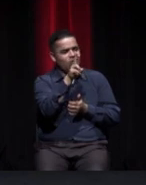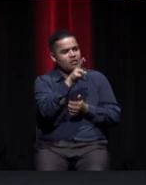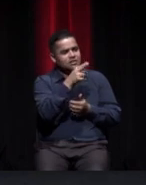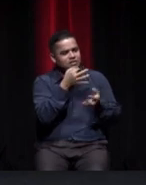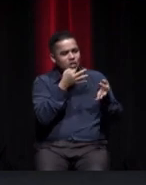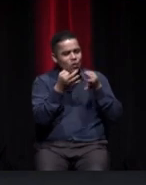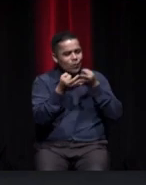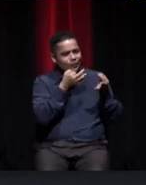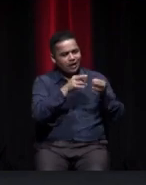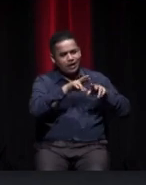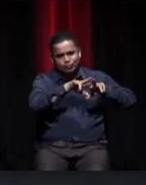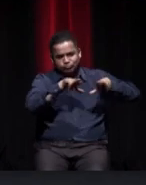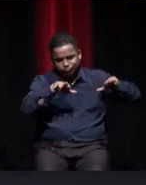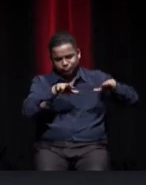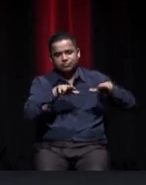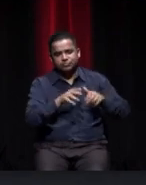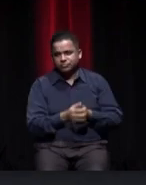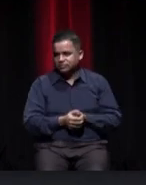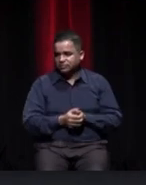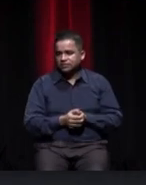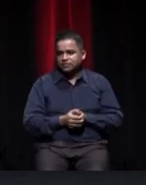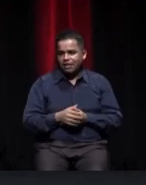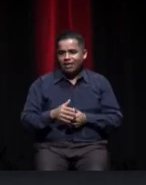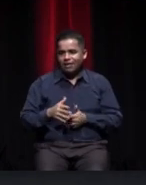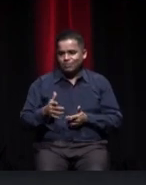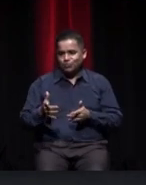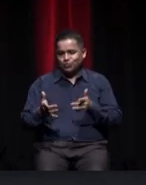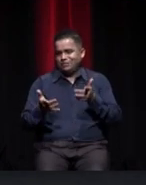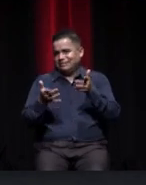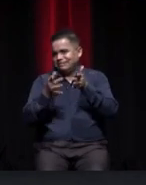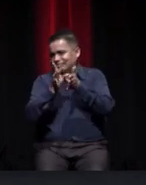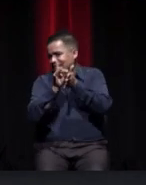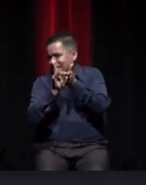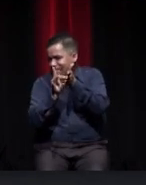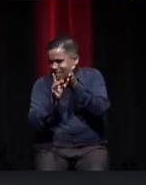I think it's much more complex than our blaming